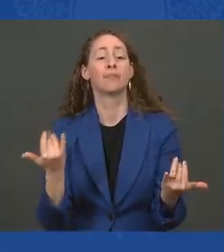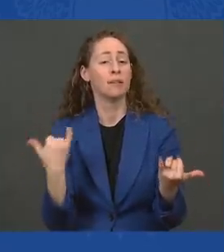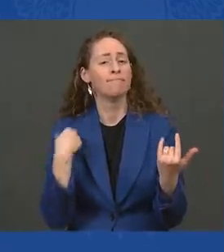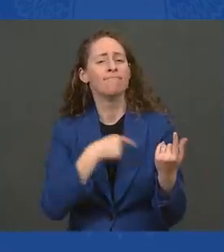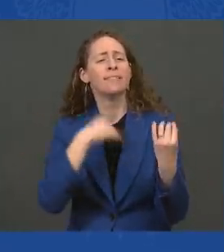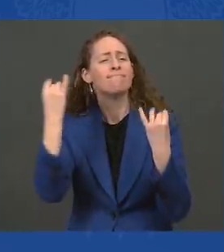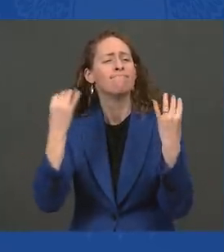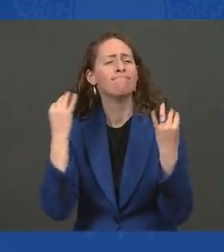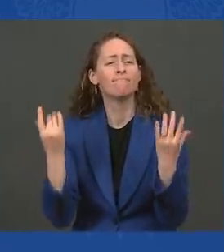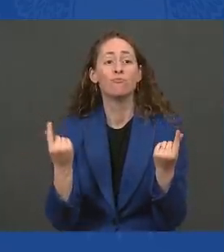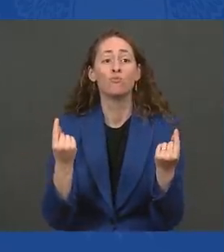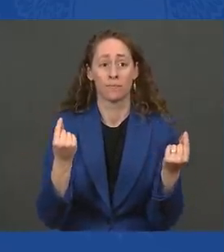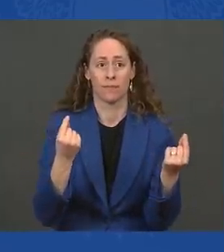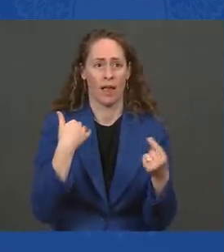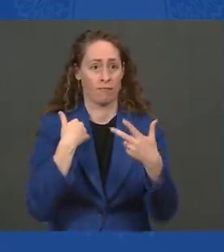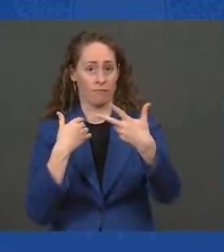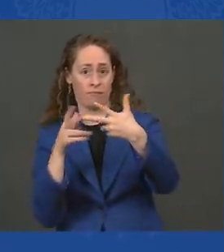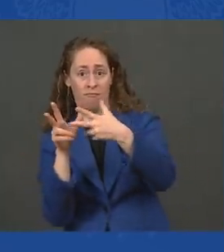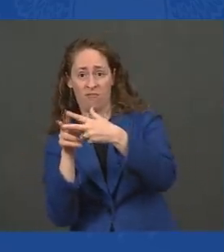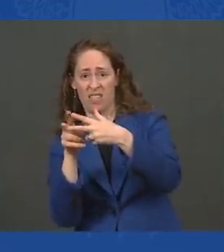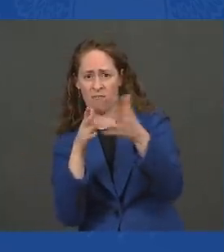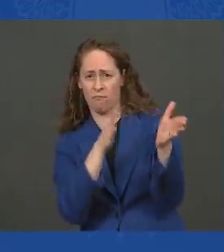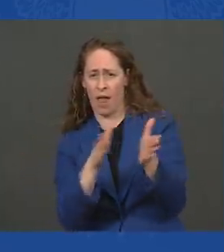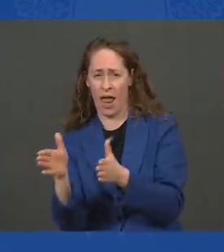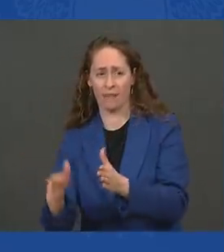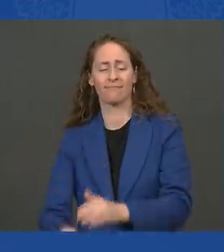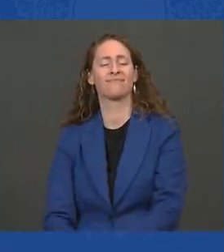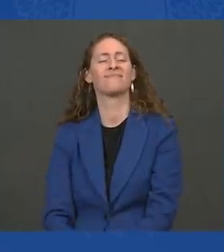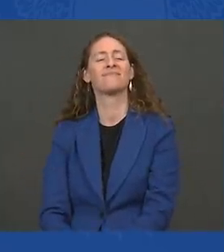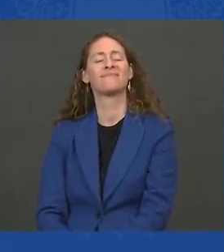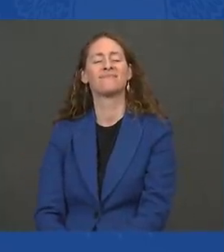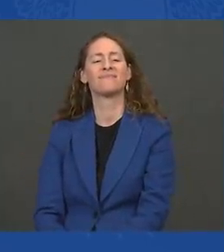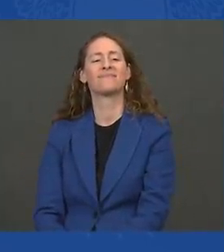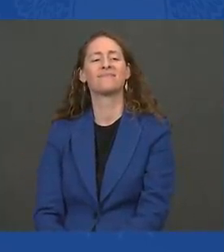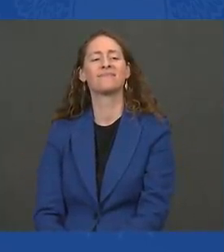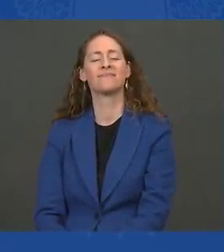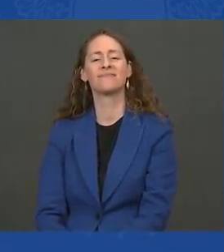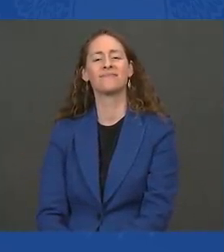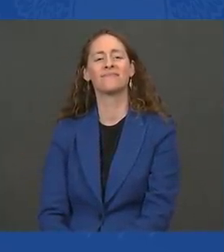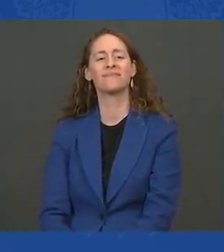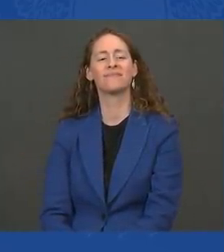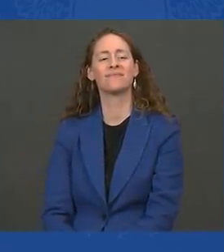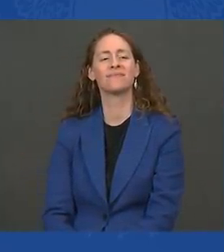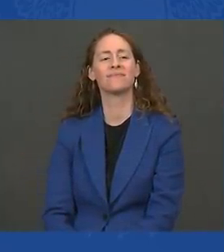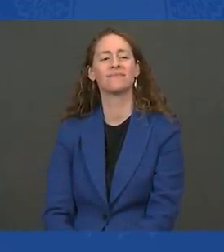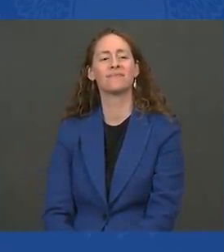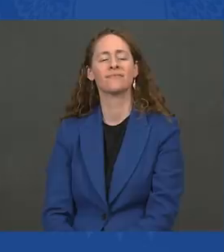First, this variant is a cause for concern, not a cause for panic.